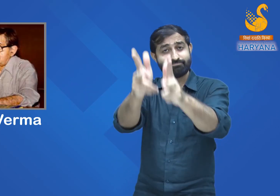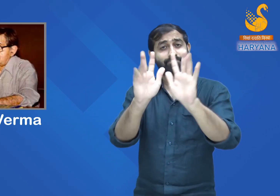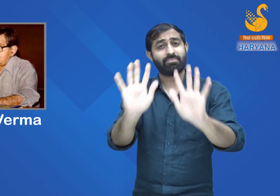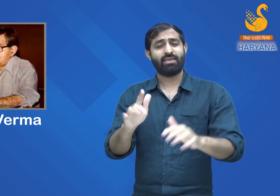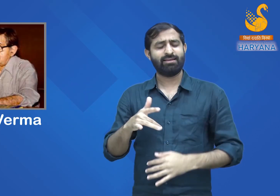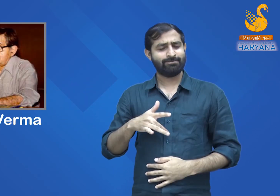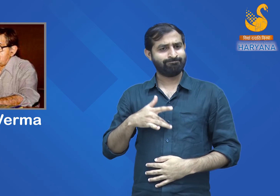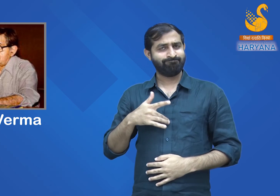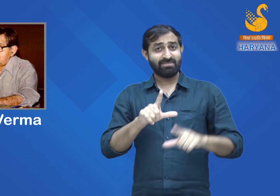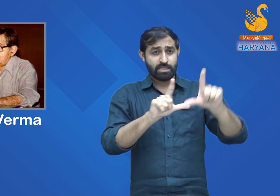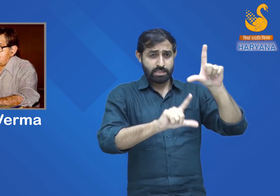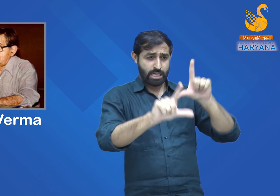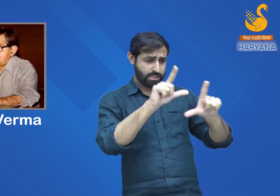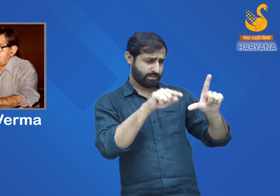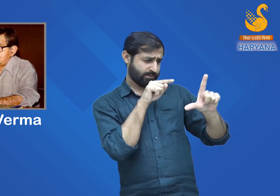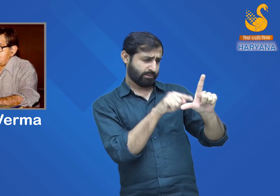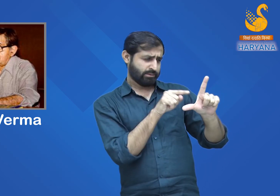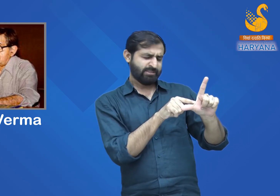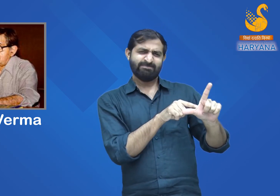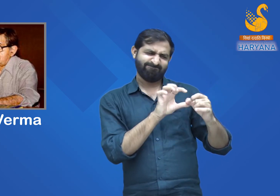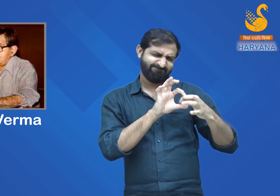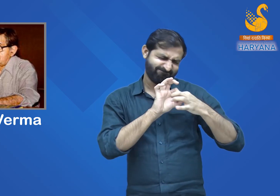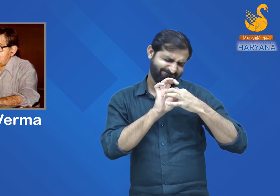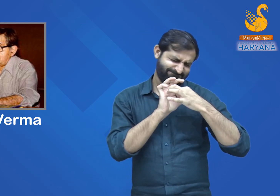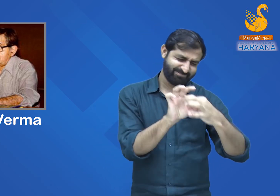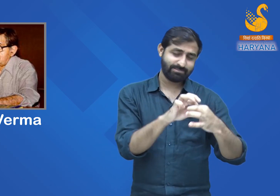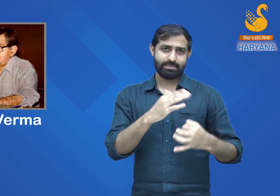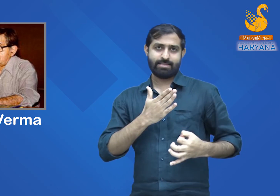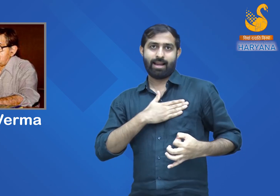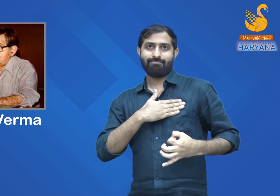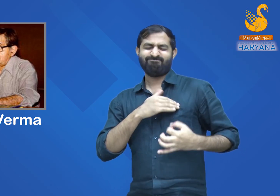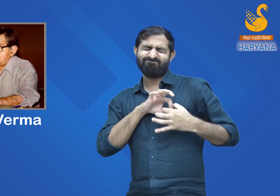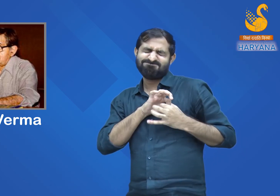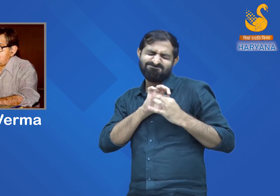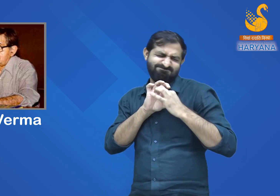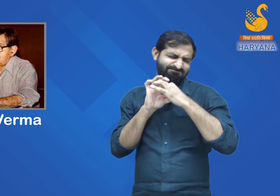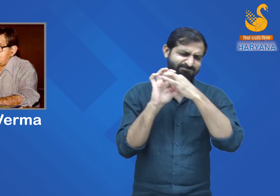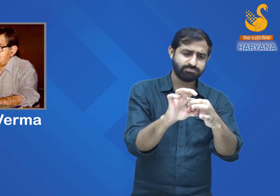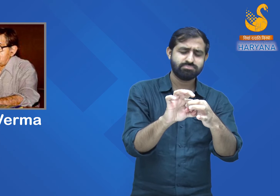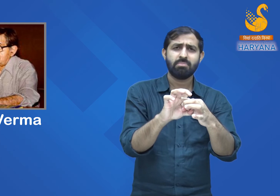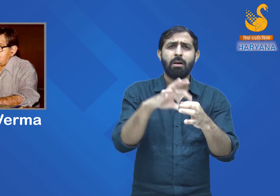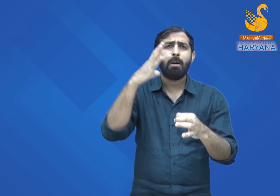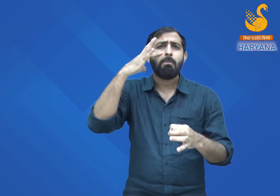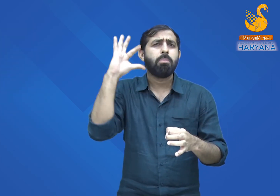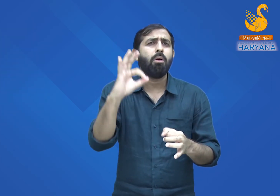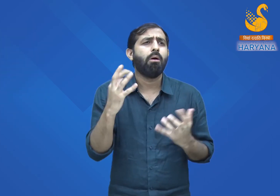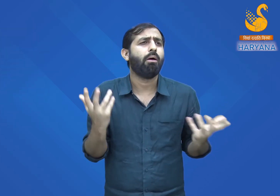Nirmal Verma goes on to say that language is as dear to us as a mother